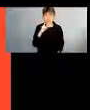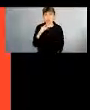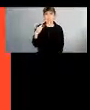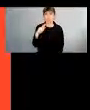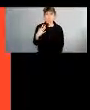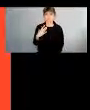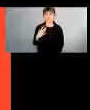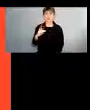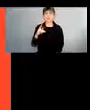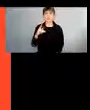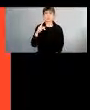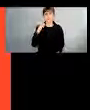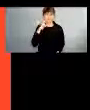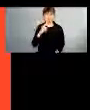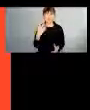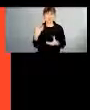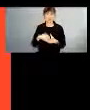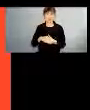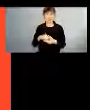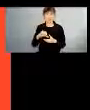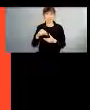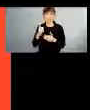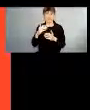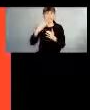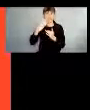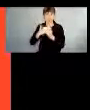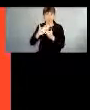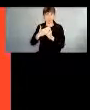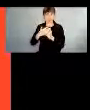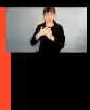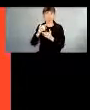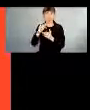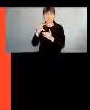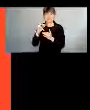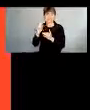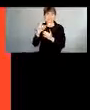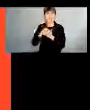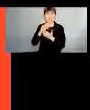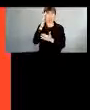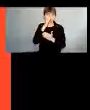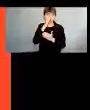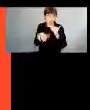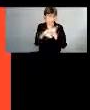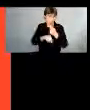to include additional files or links that strengthen your case, or help assessors understand